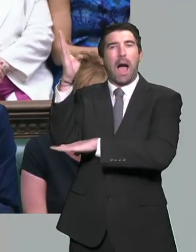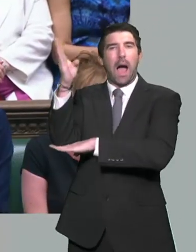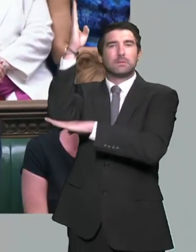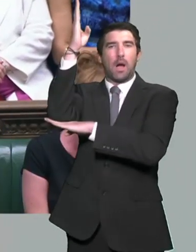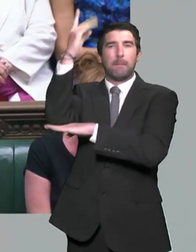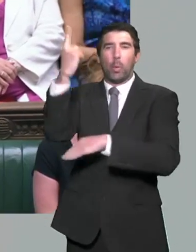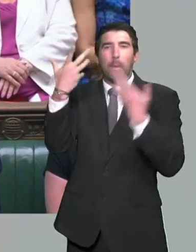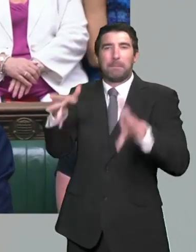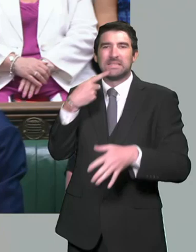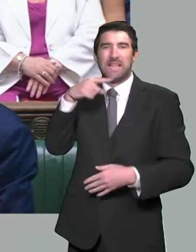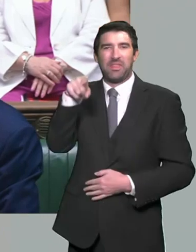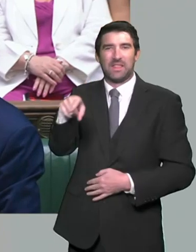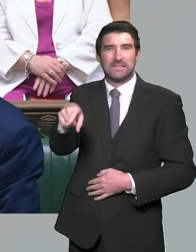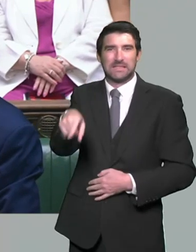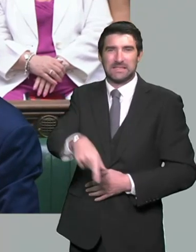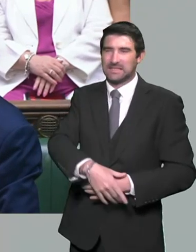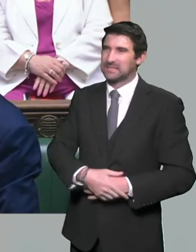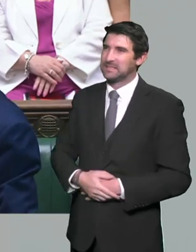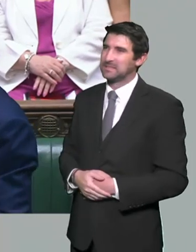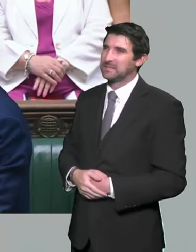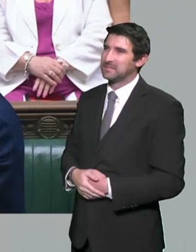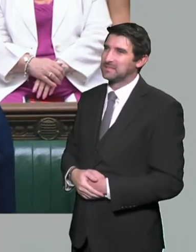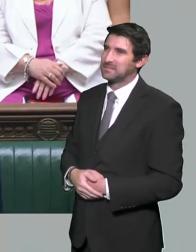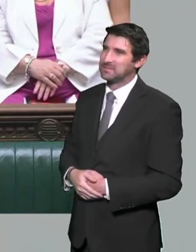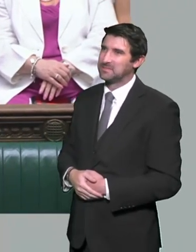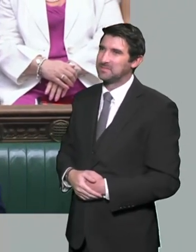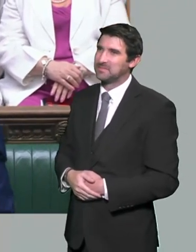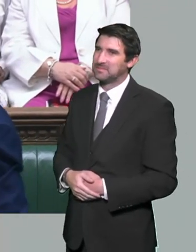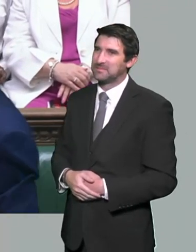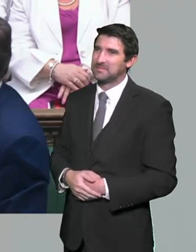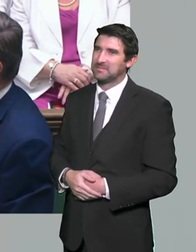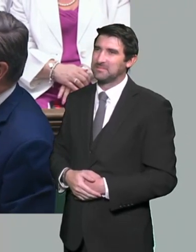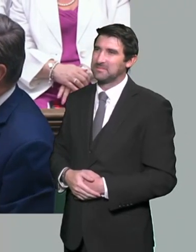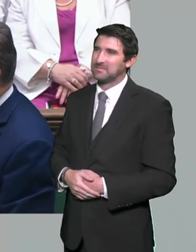You are very quiet now. Hands!